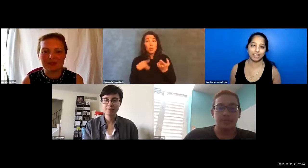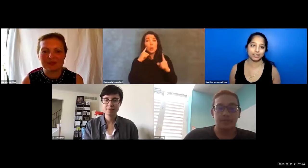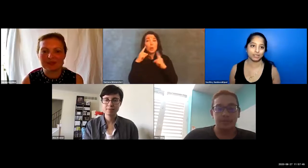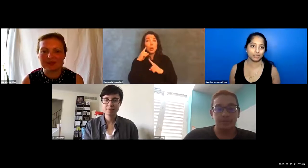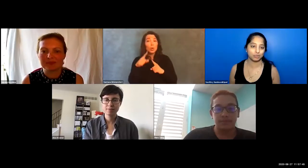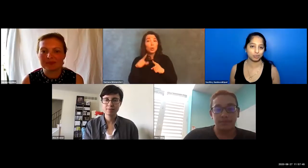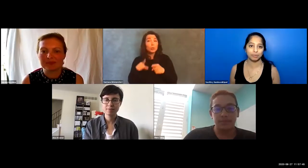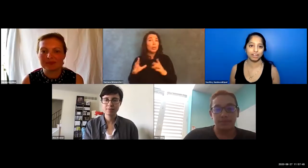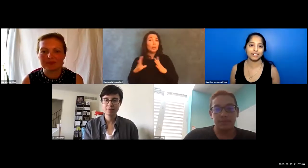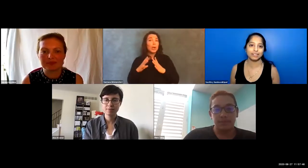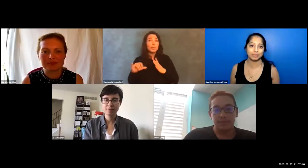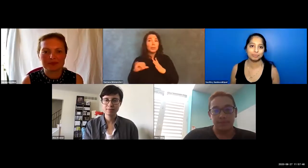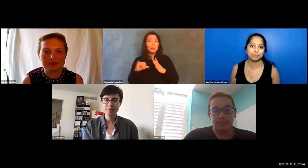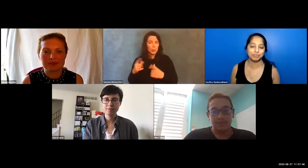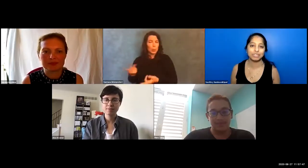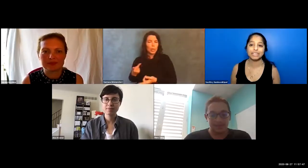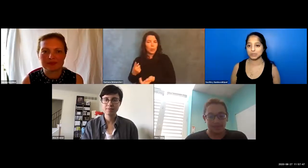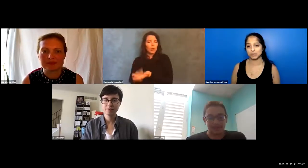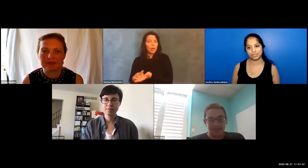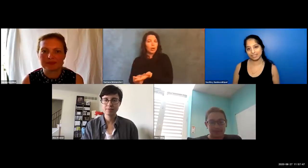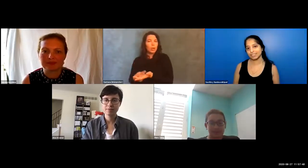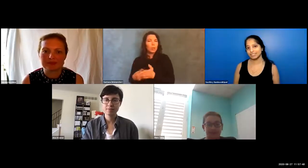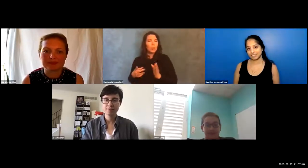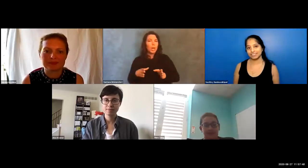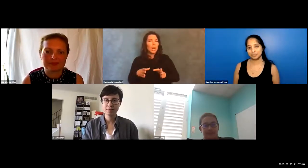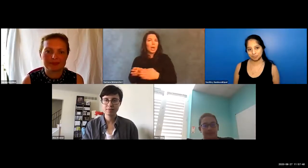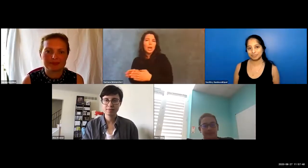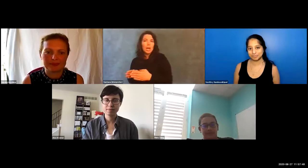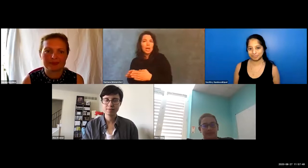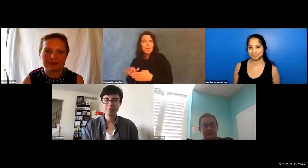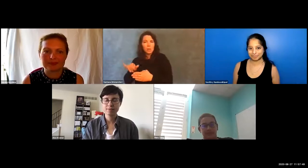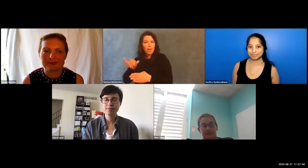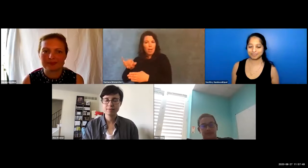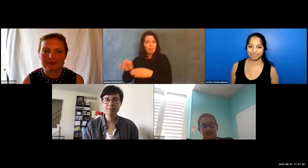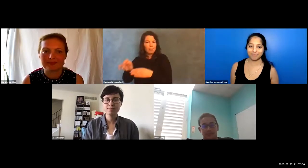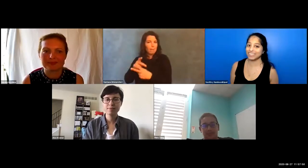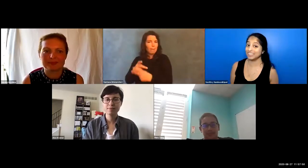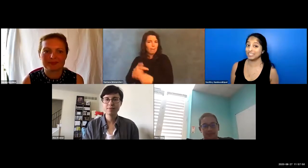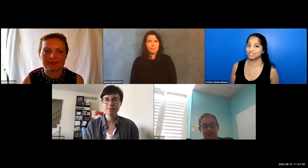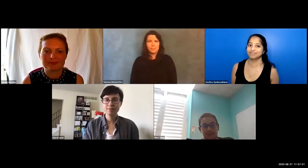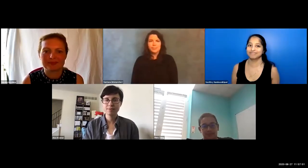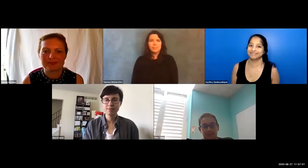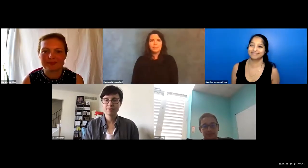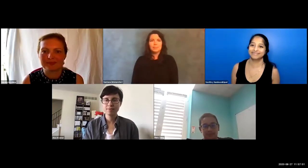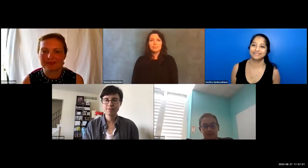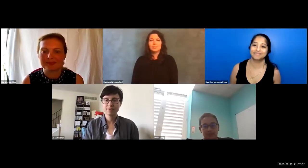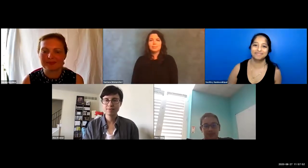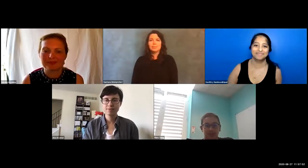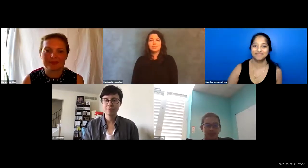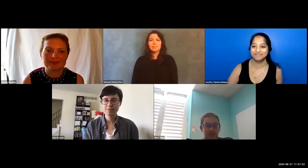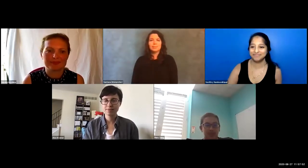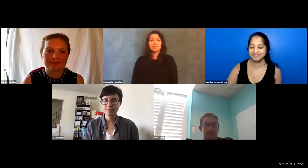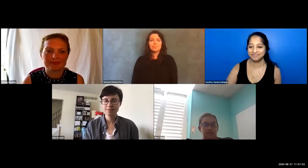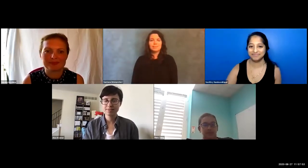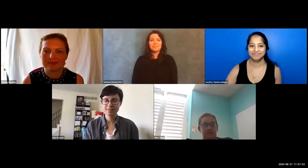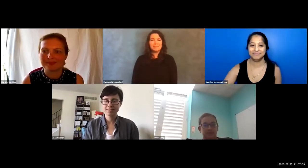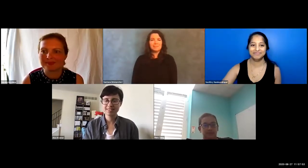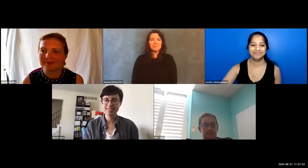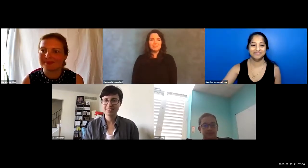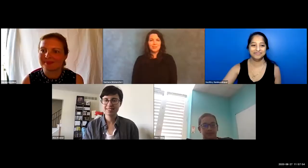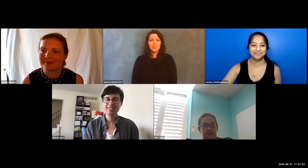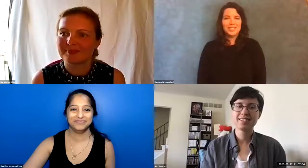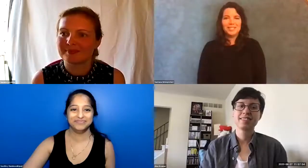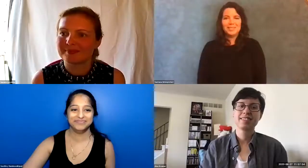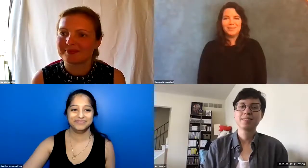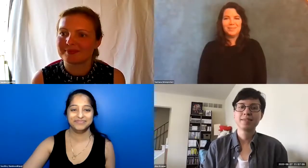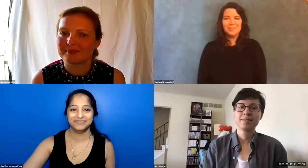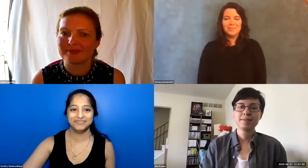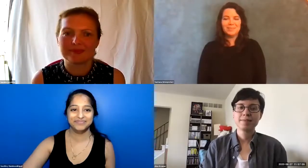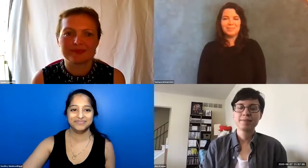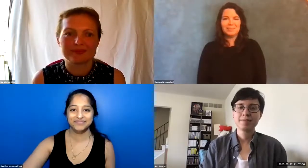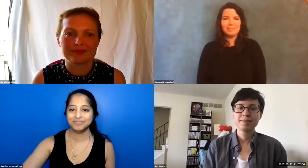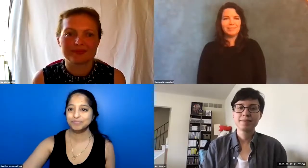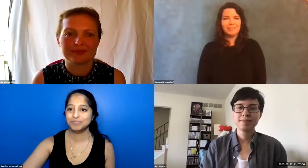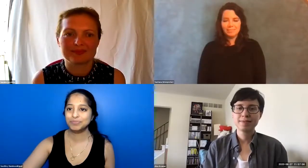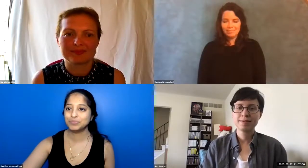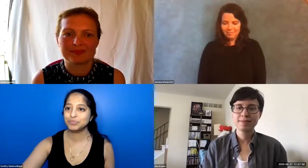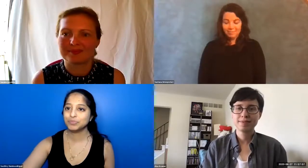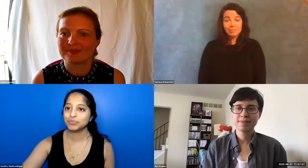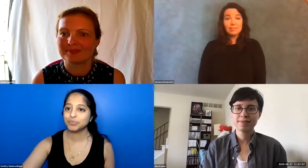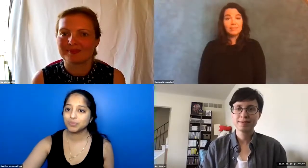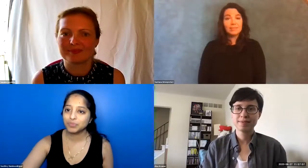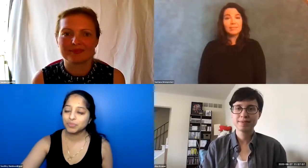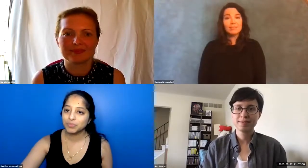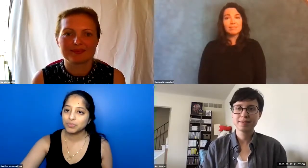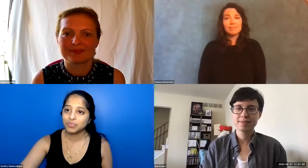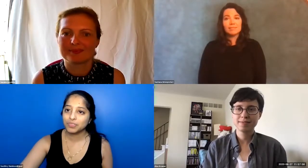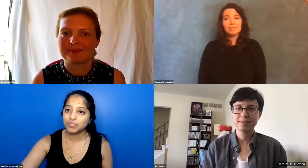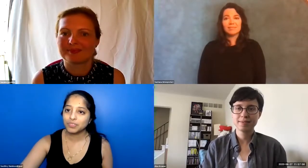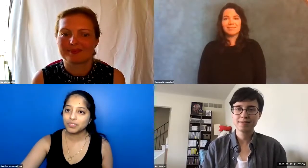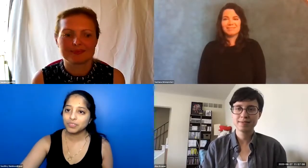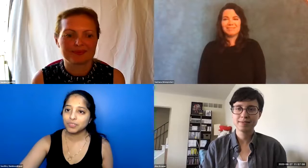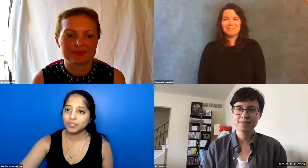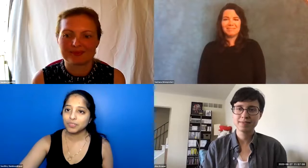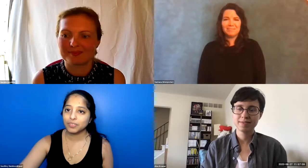And that is also what we were leaning towards. Thank you.